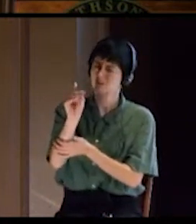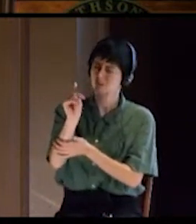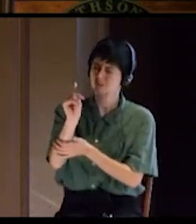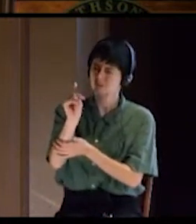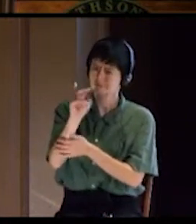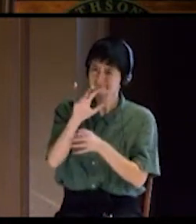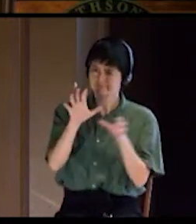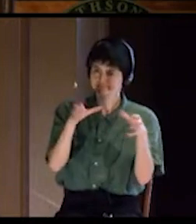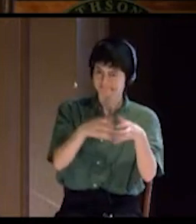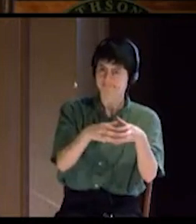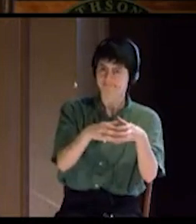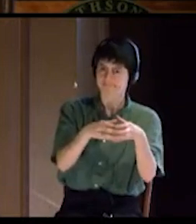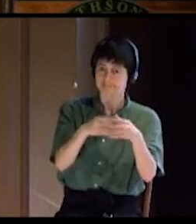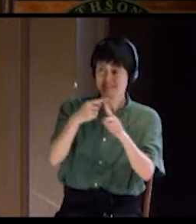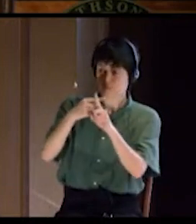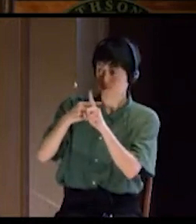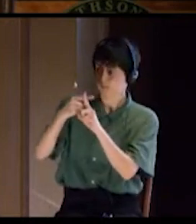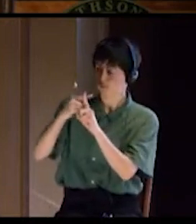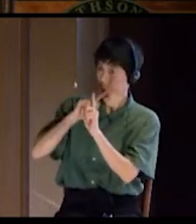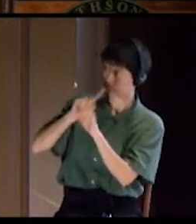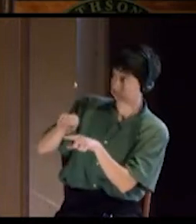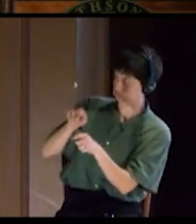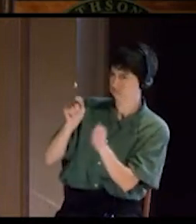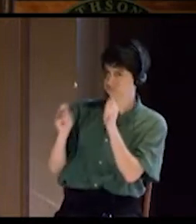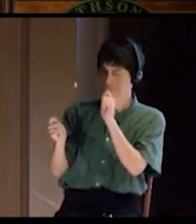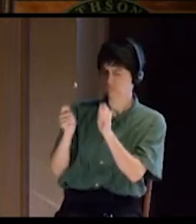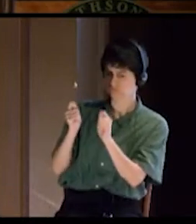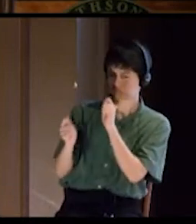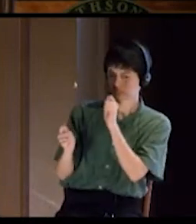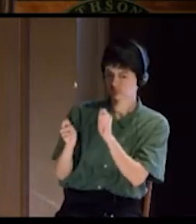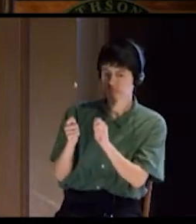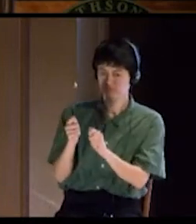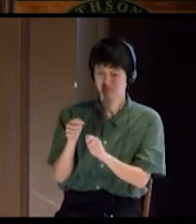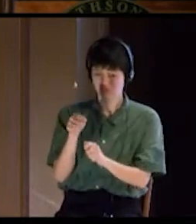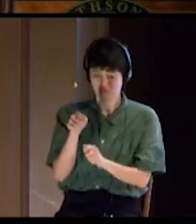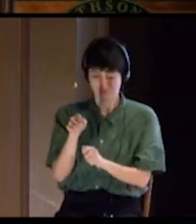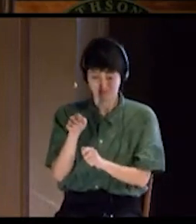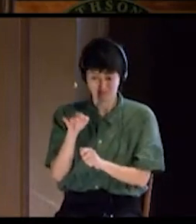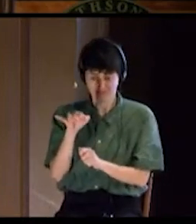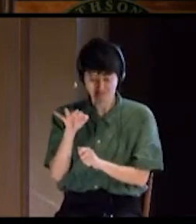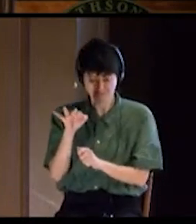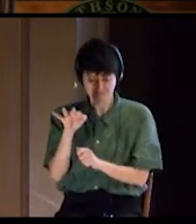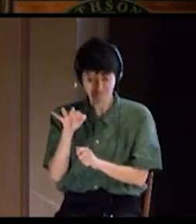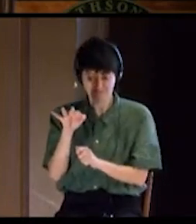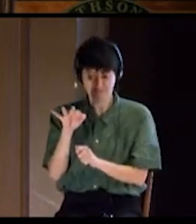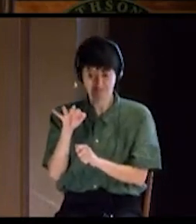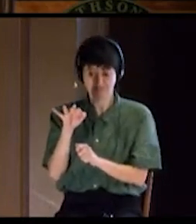For this amount of change, the animal would've had to experience over 27 degrees Celsius of temperature change.